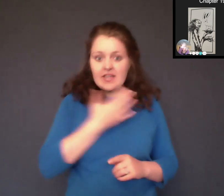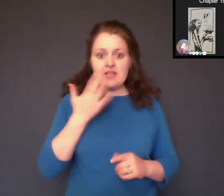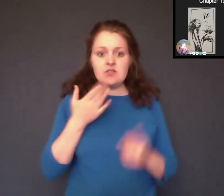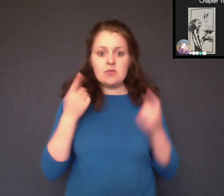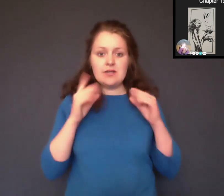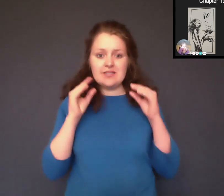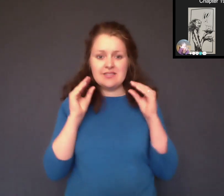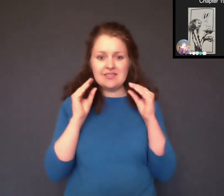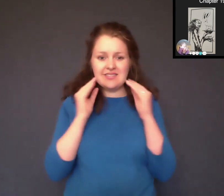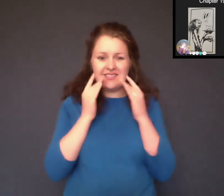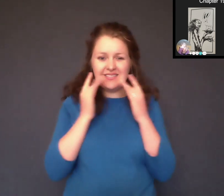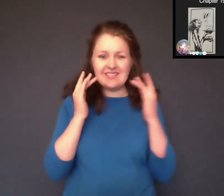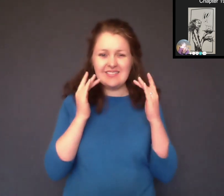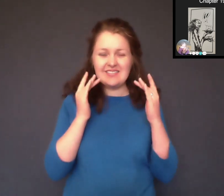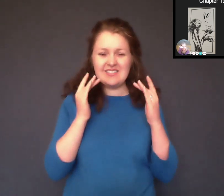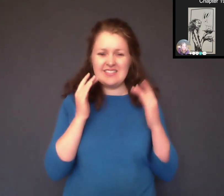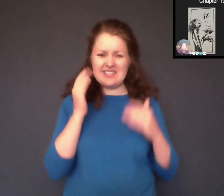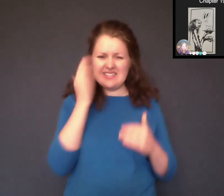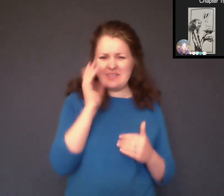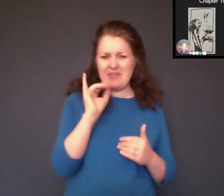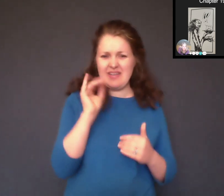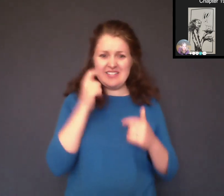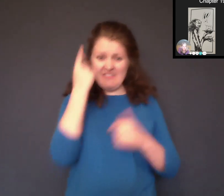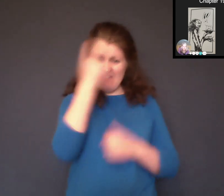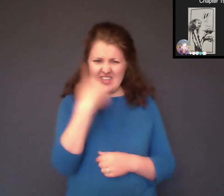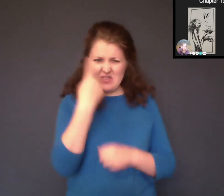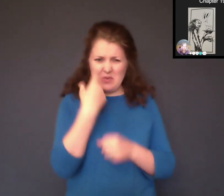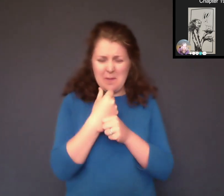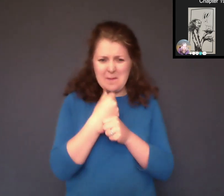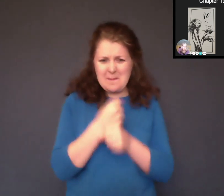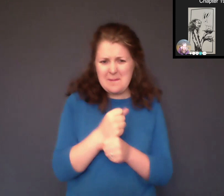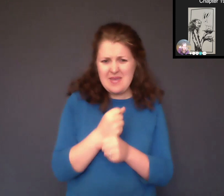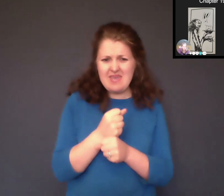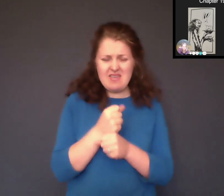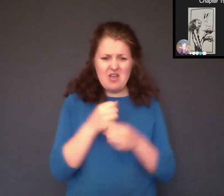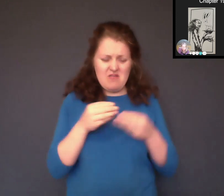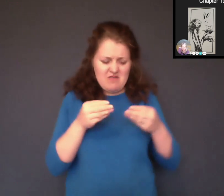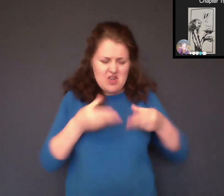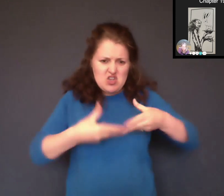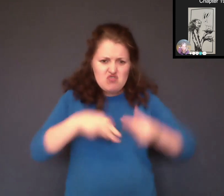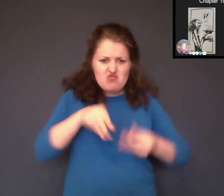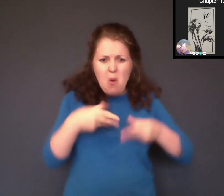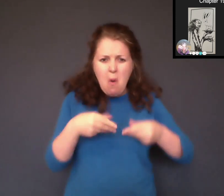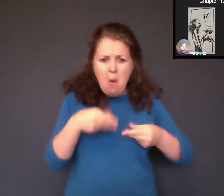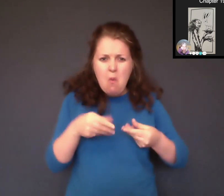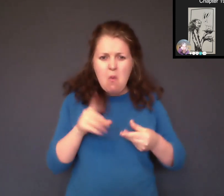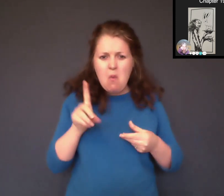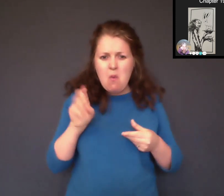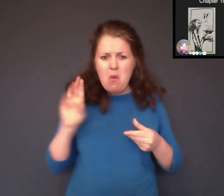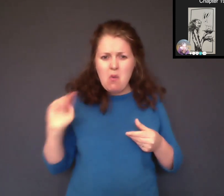no longer dazzled was like a mask made of dough two thumb holes for eyes and a blob for a nose